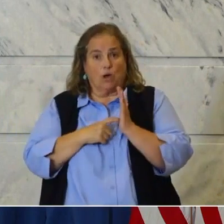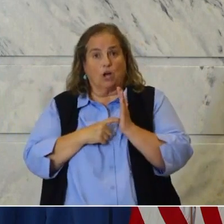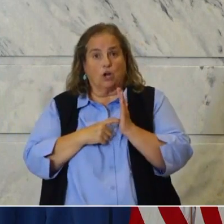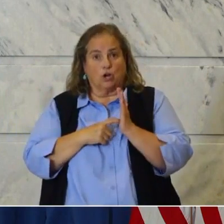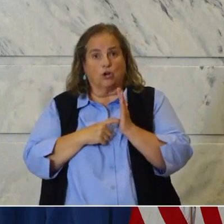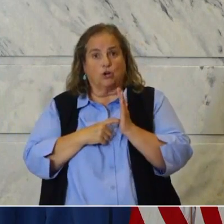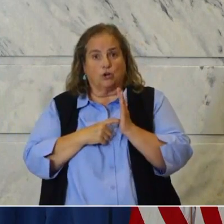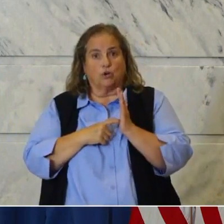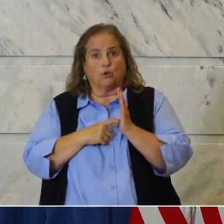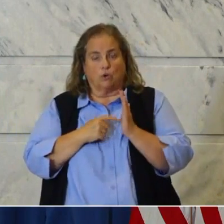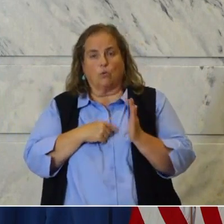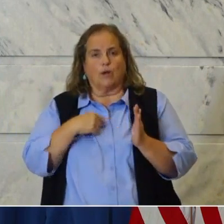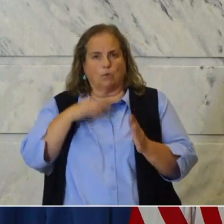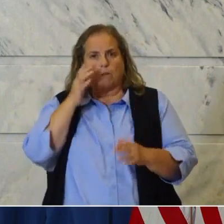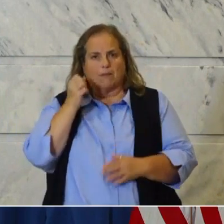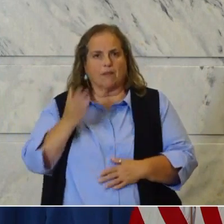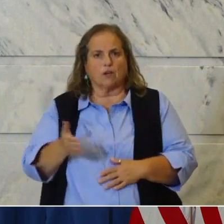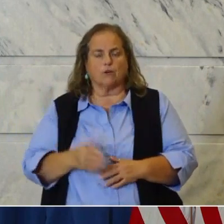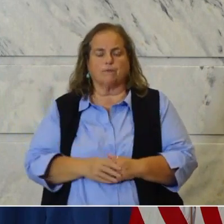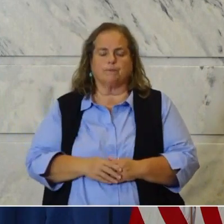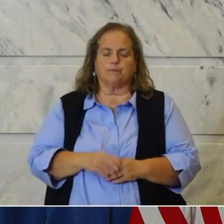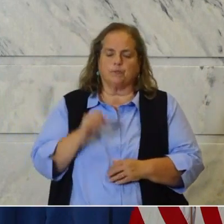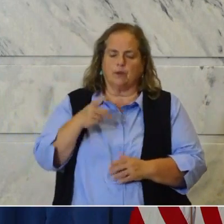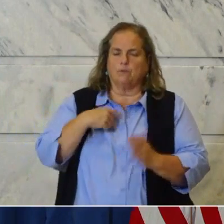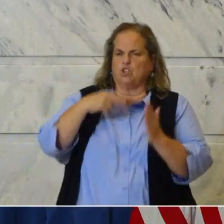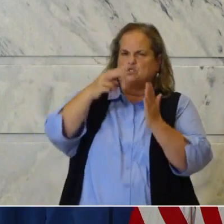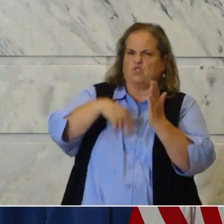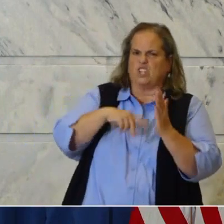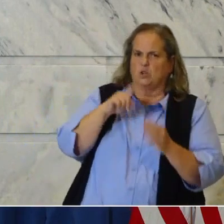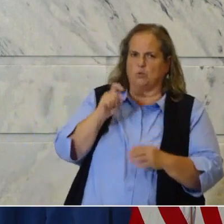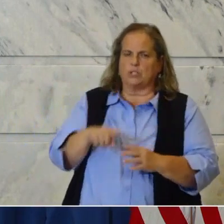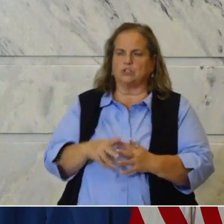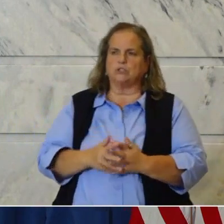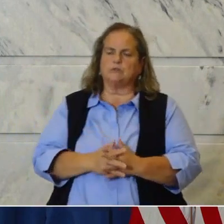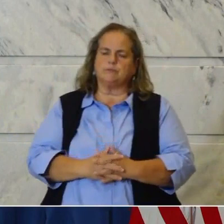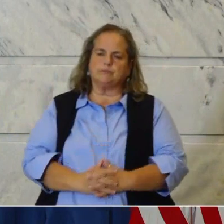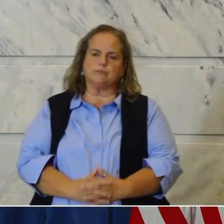we'll be there. Let's see who has the final say all these air on sports,